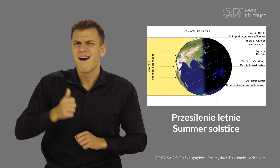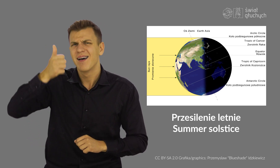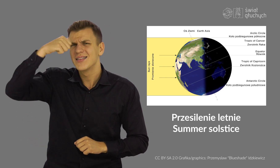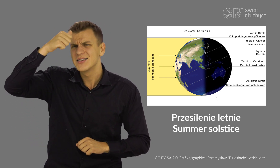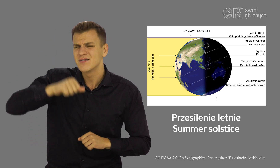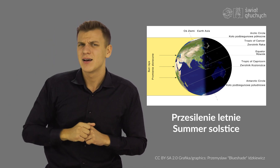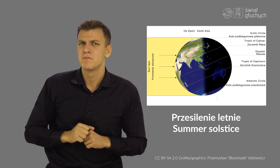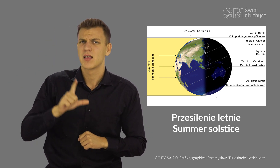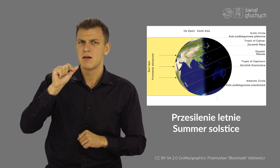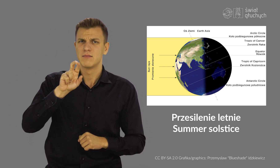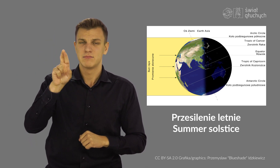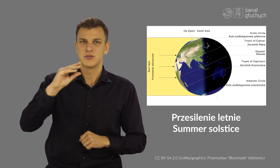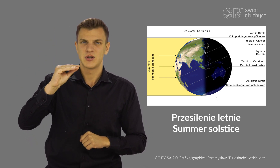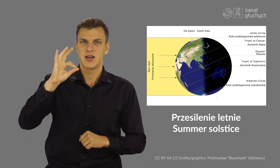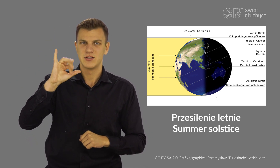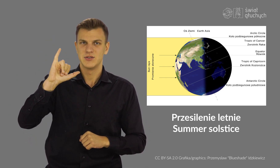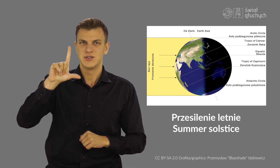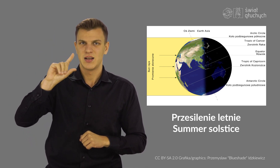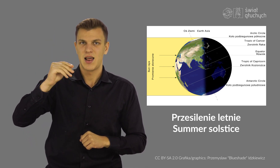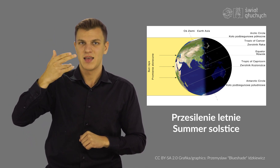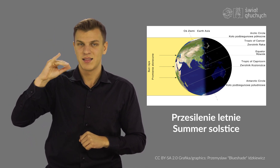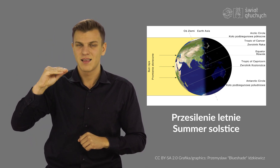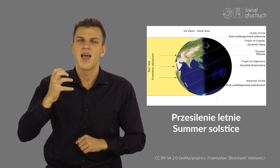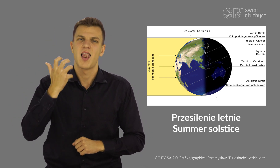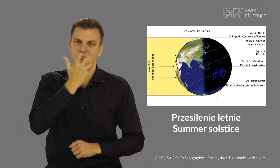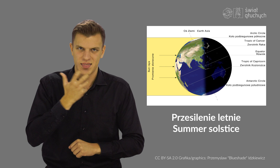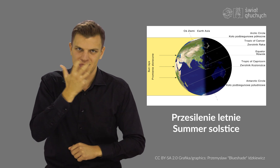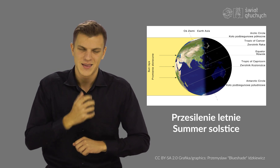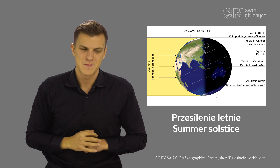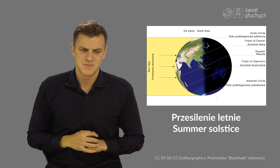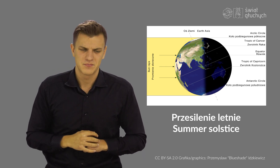It is called the "summer solstice".